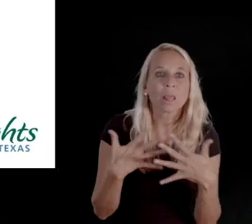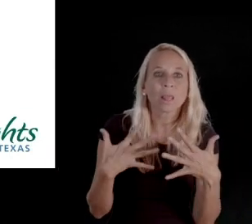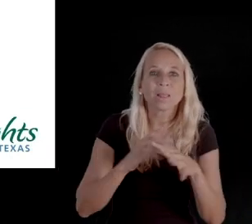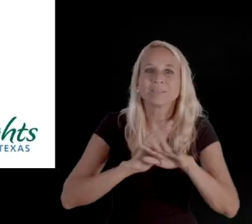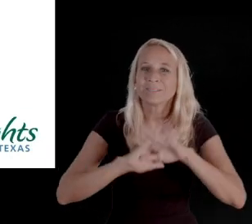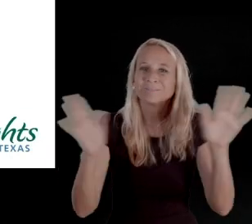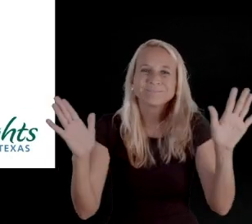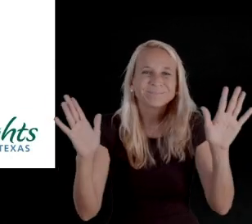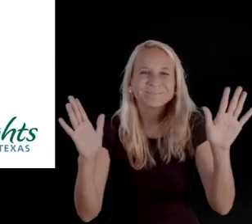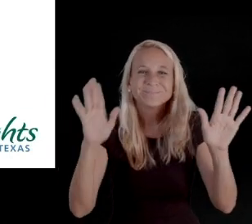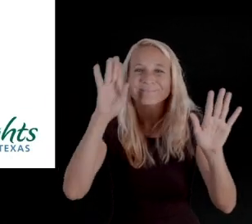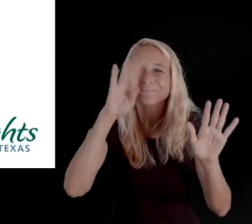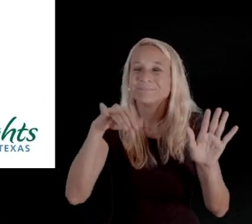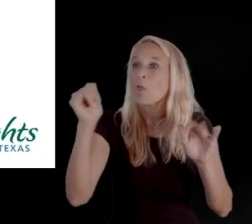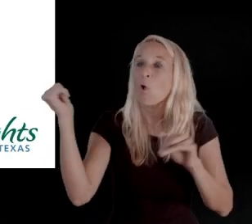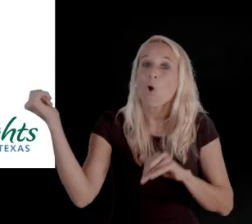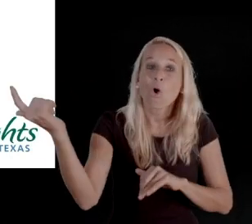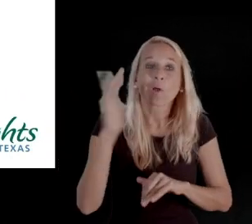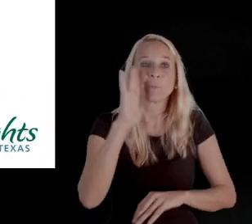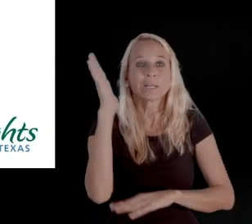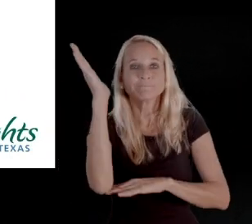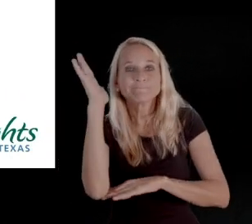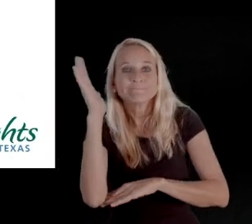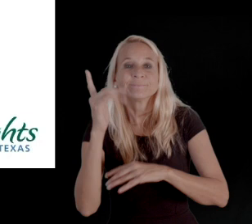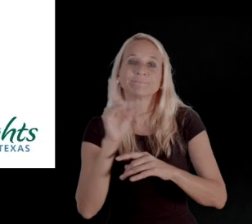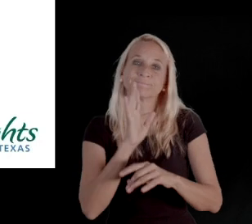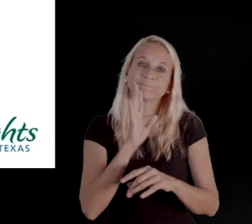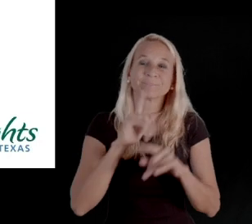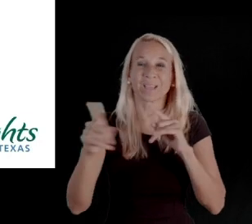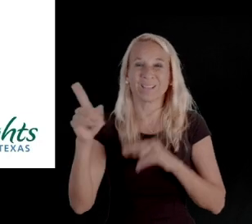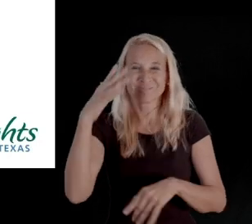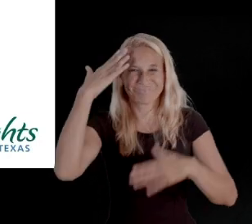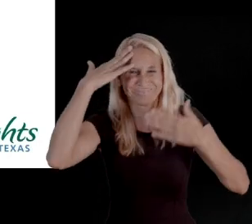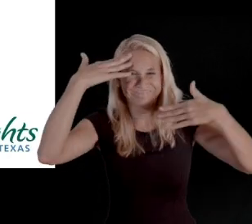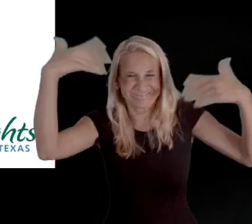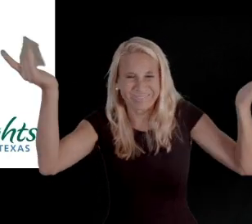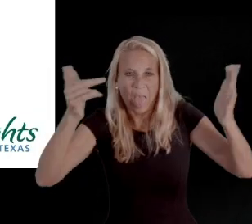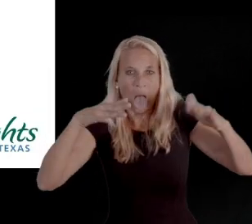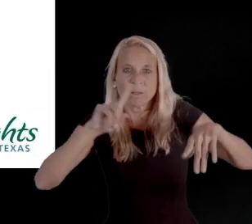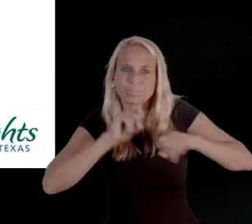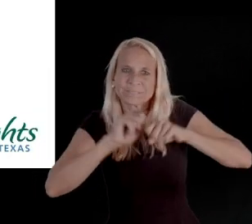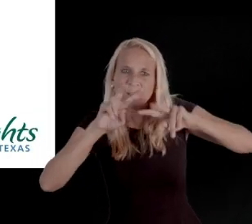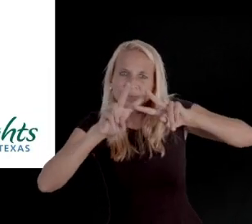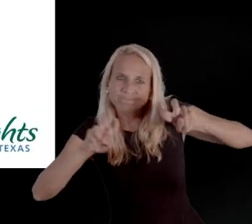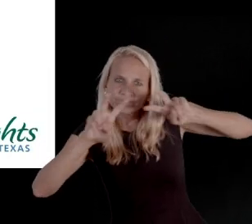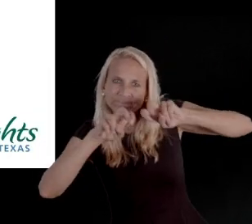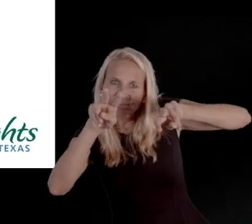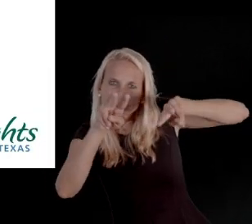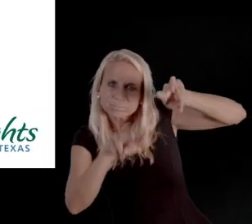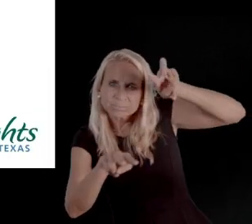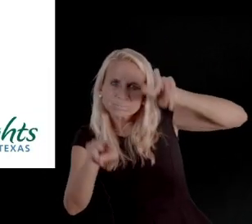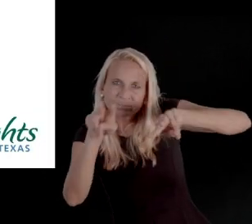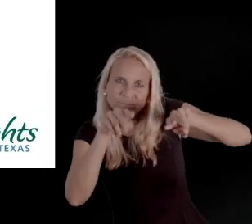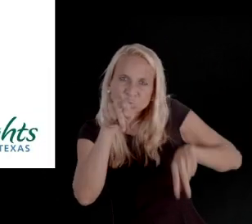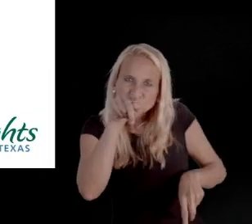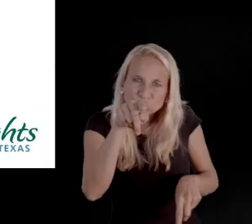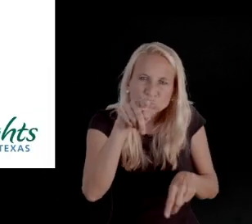and this person that is presenting, they've never physically assessed the beneficiary. They don't know the beneficiary.